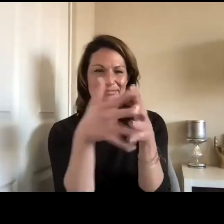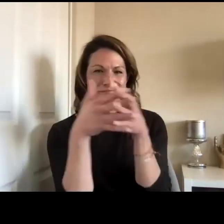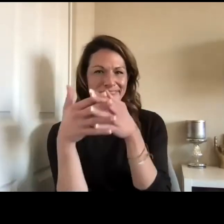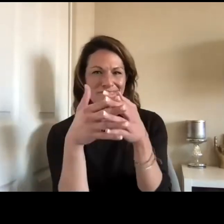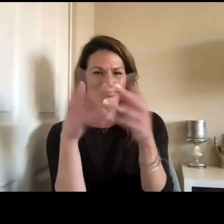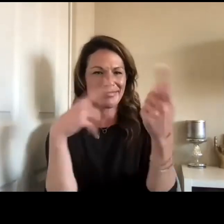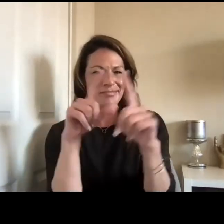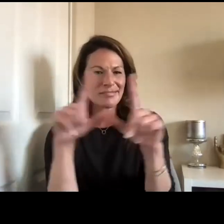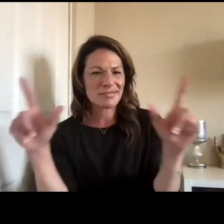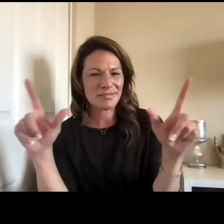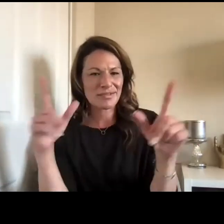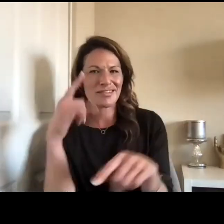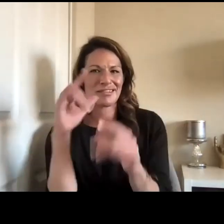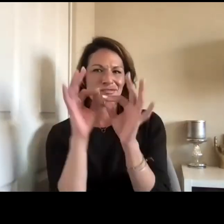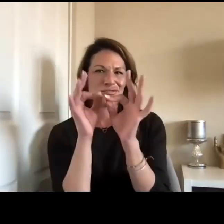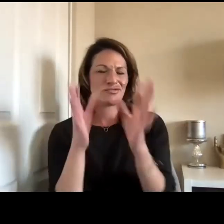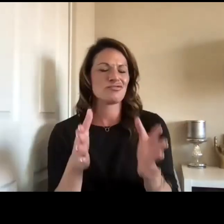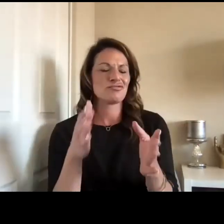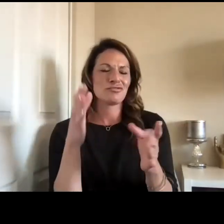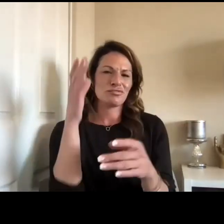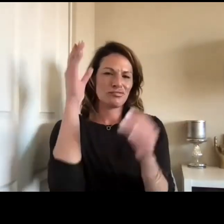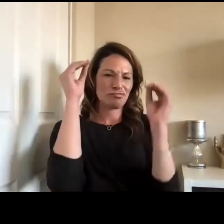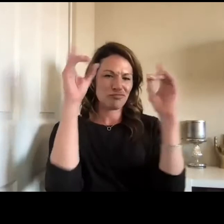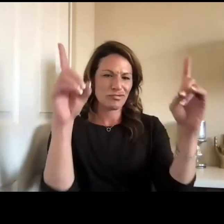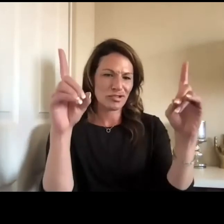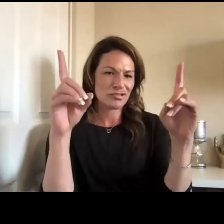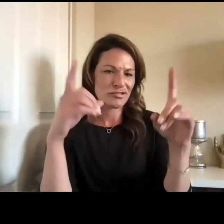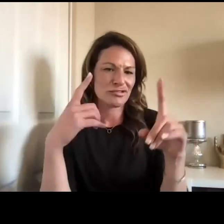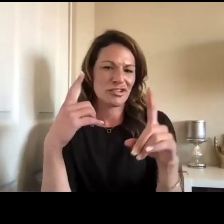in the Department of American Sign Language and Interpreting Education